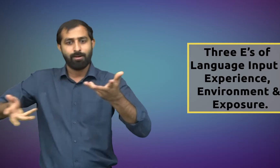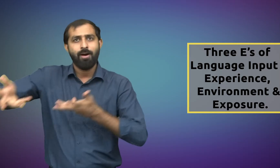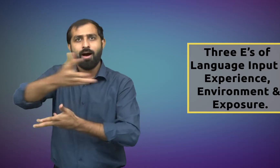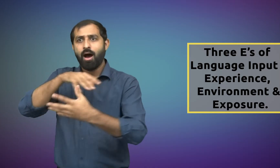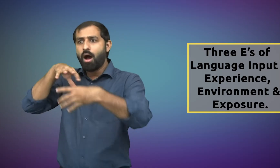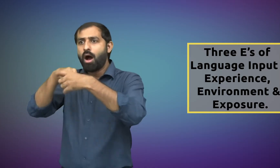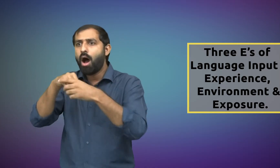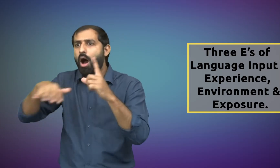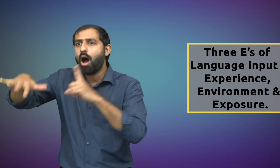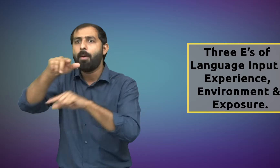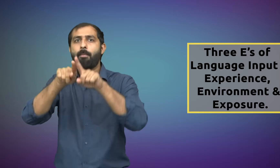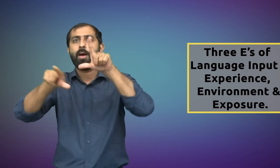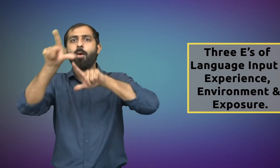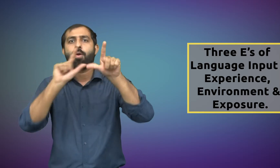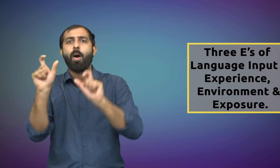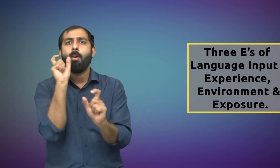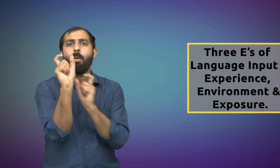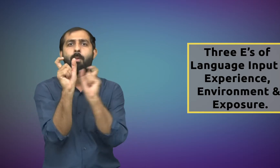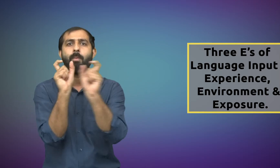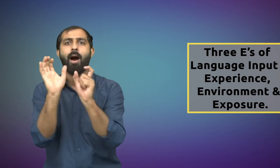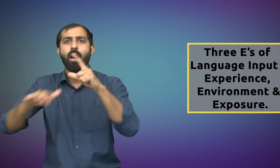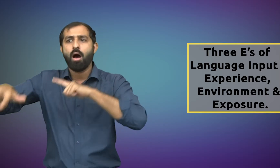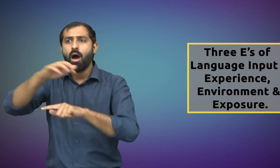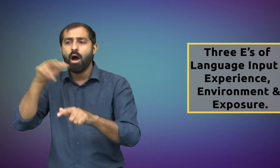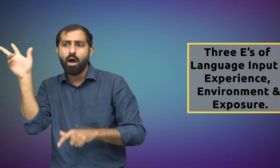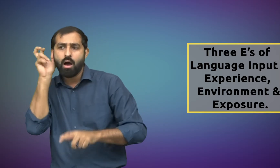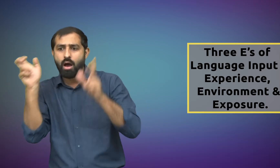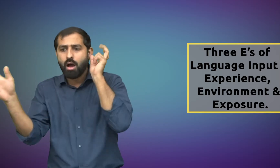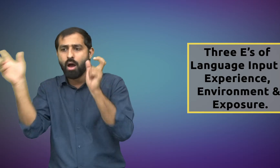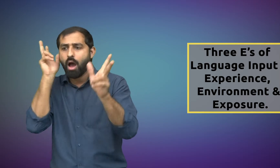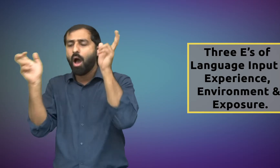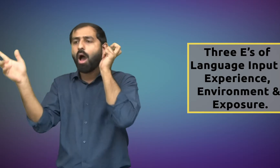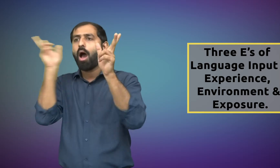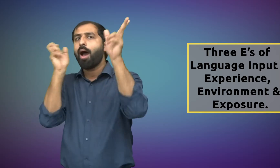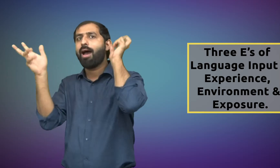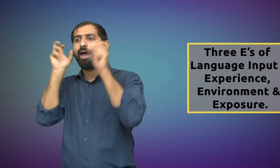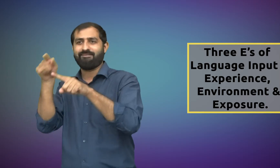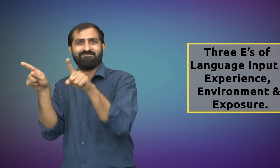Such as, how to communicate, discuss, argument and acquire the language from there.